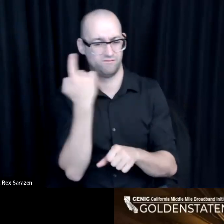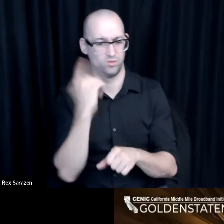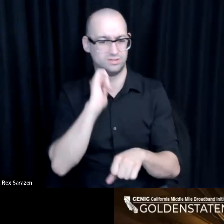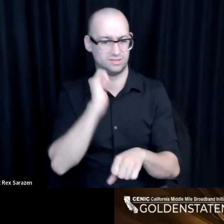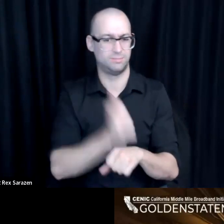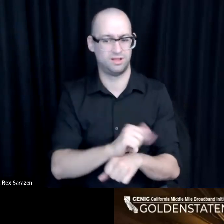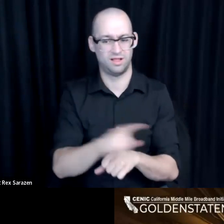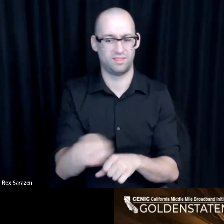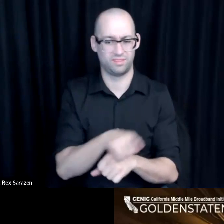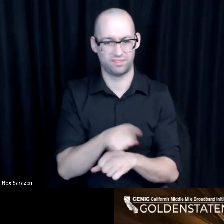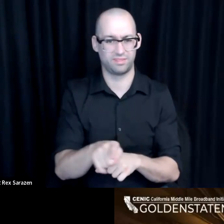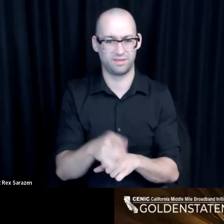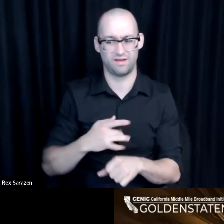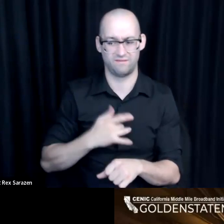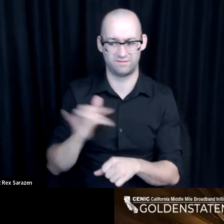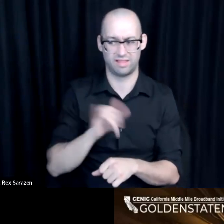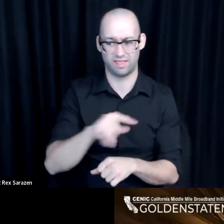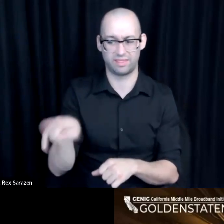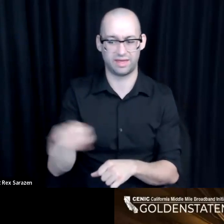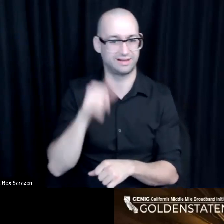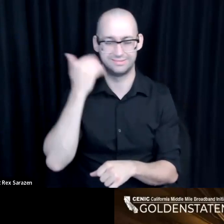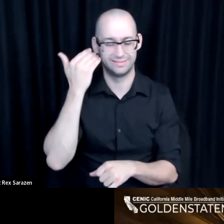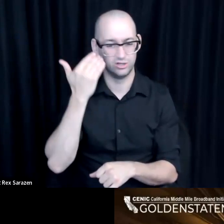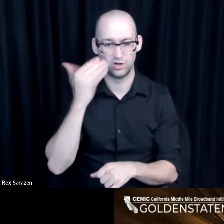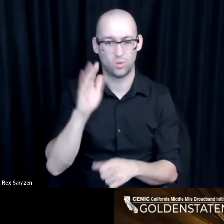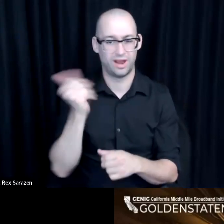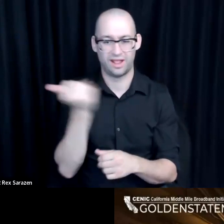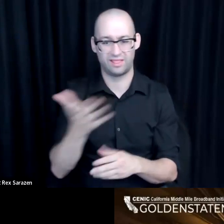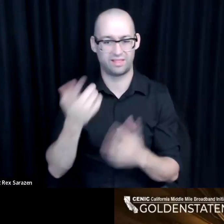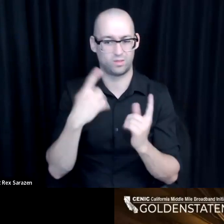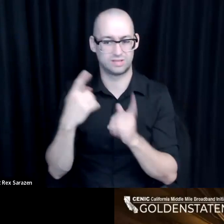this by themselves, and they didn't know anything else that was going on. So when they got together